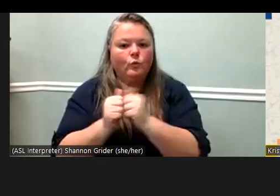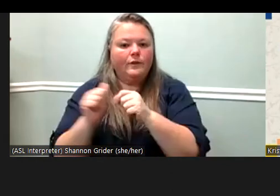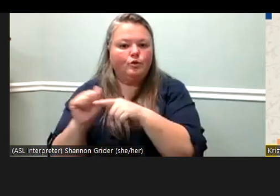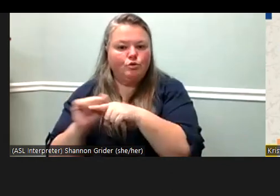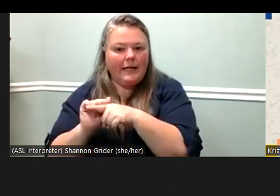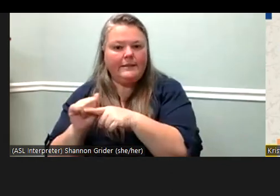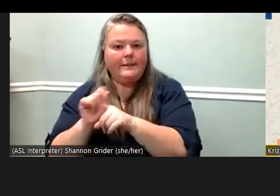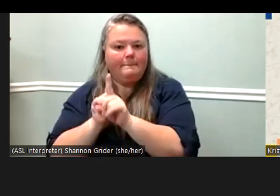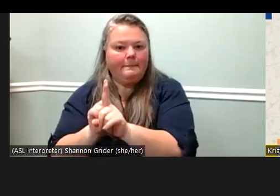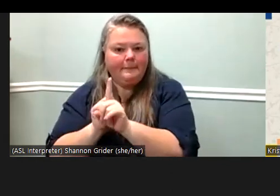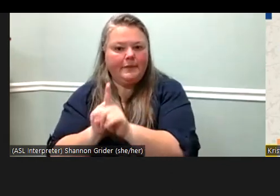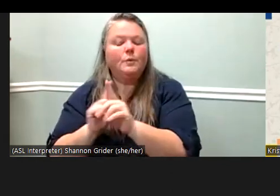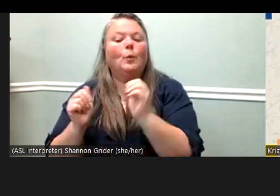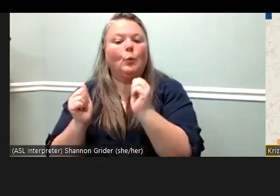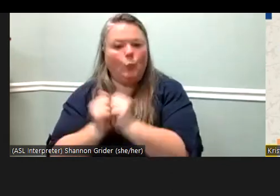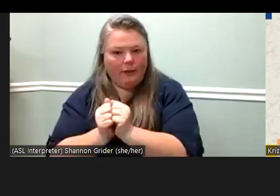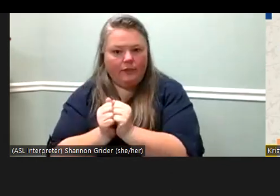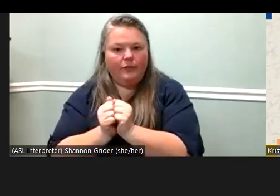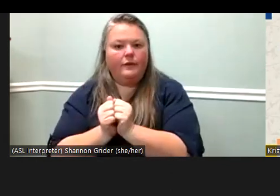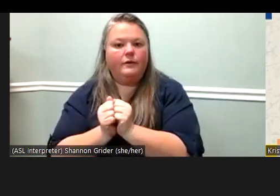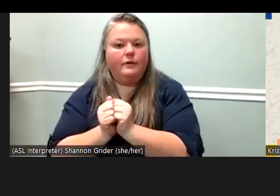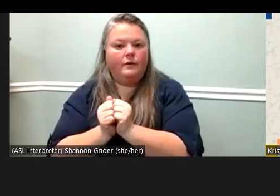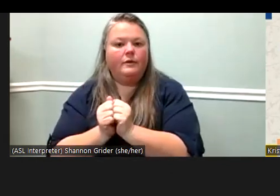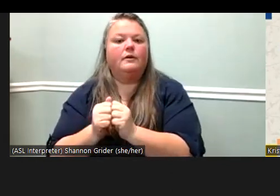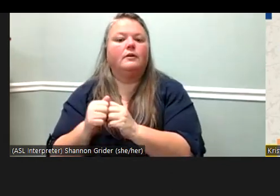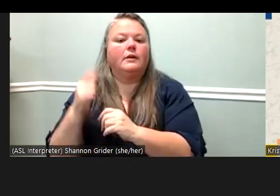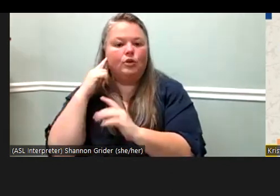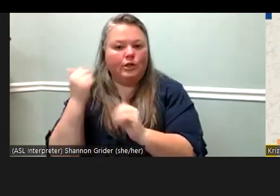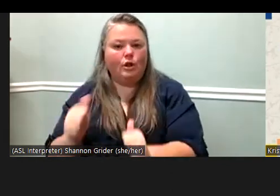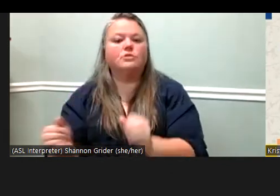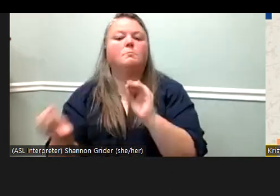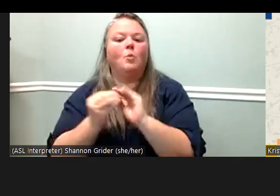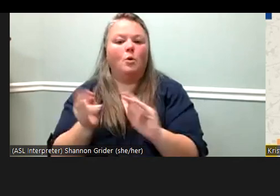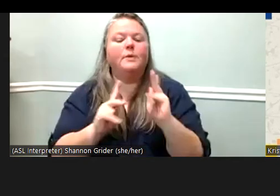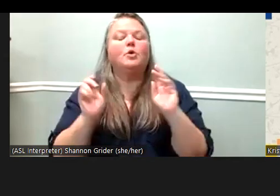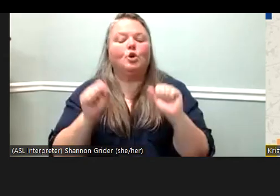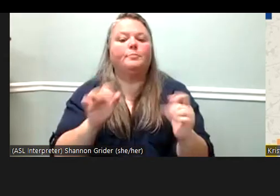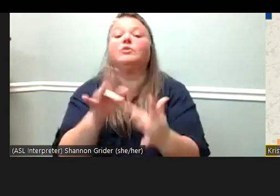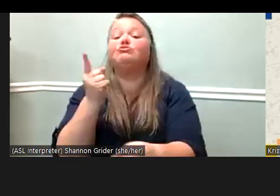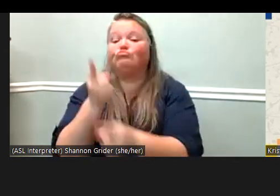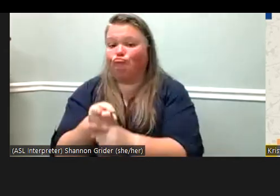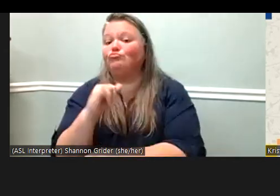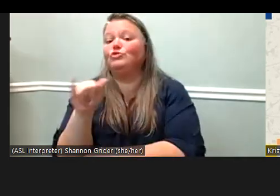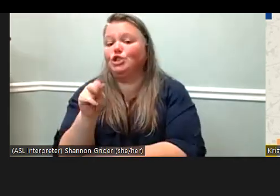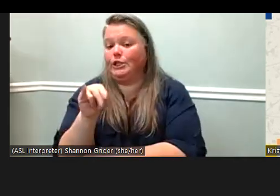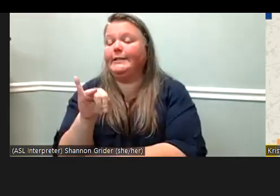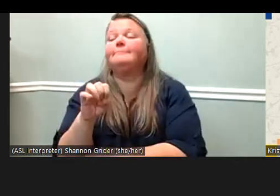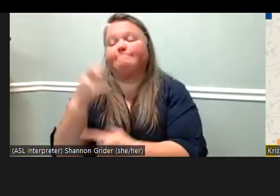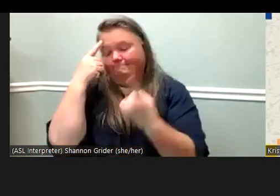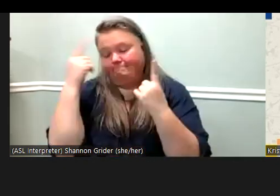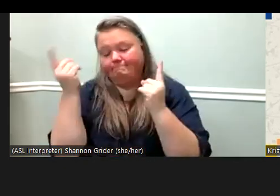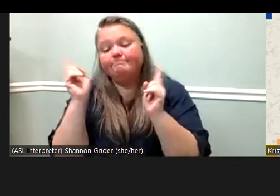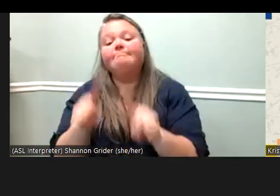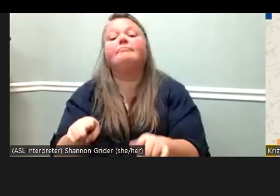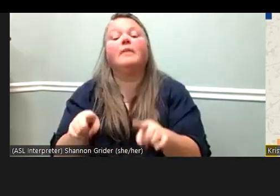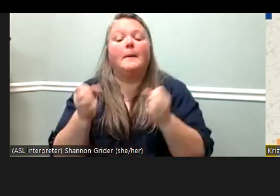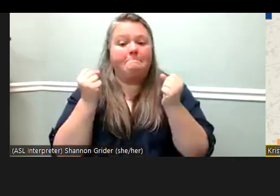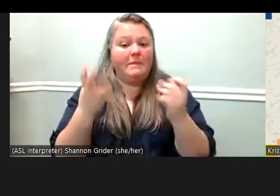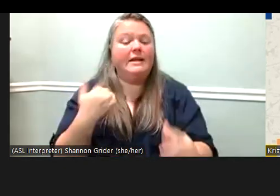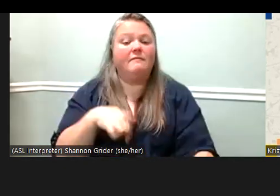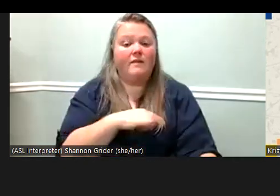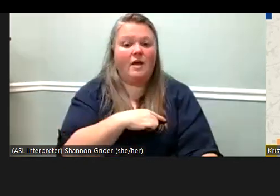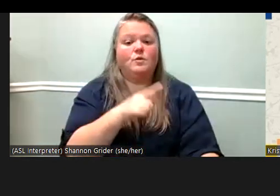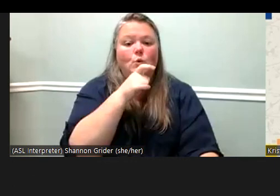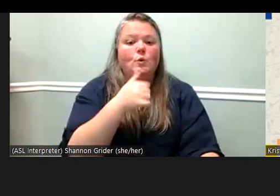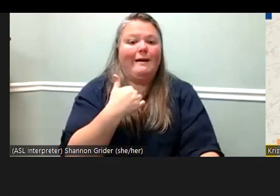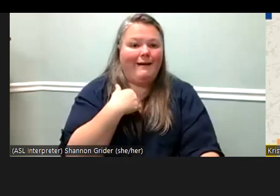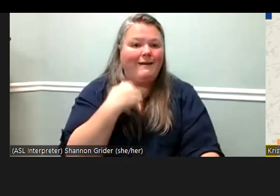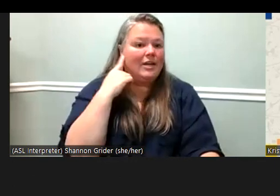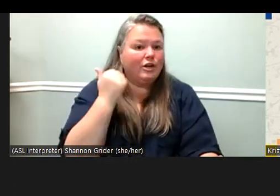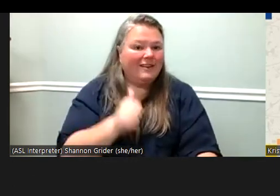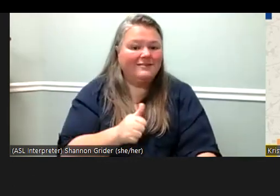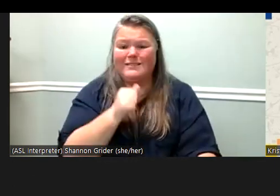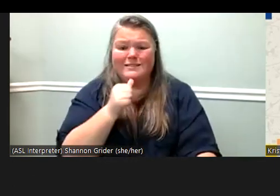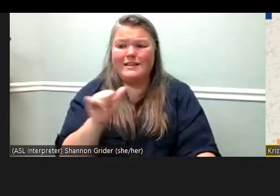DODIE, IT'S SO GOOD TO MEET YOU. THANK YOU FOR YOUR COMMENT. OKAY, LOOKS LIKE WE'VE GOT A MESSAGE IN THE CHAT BOX HERE THAT OUTCOMES COULD IMPROVE